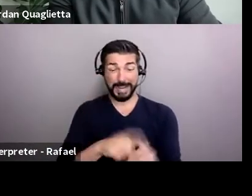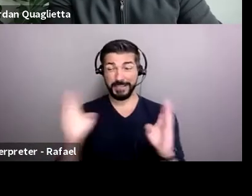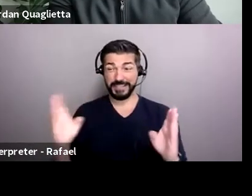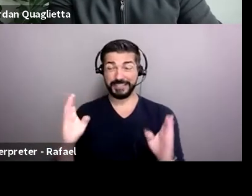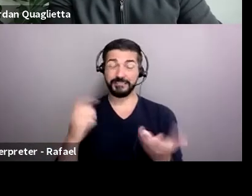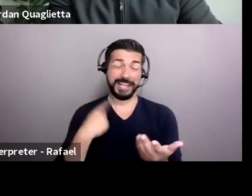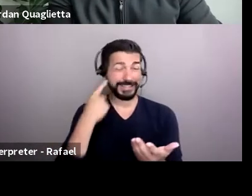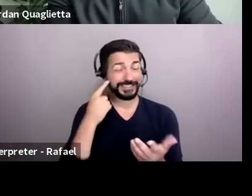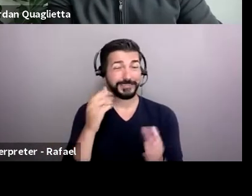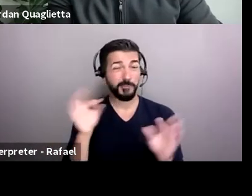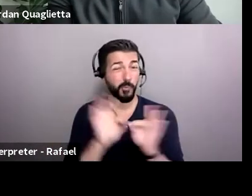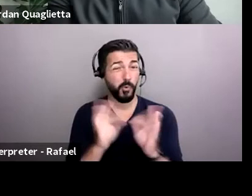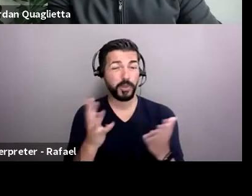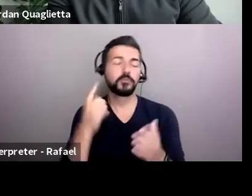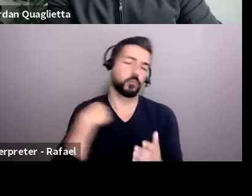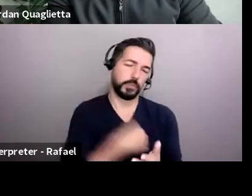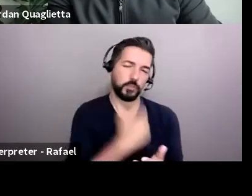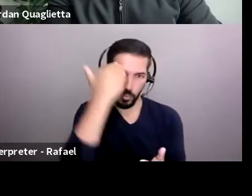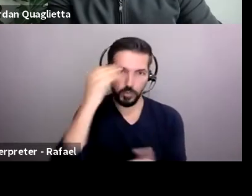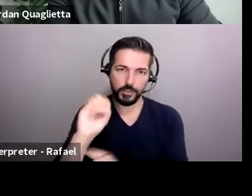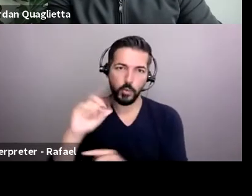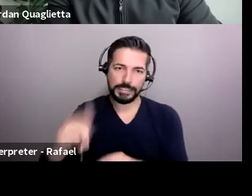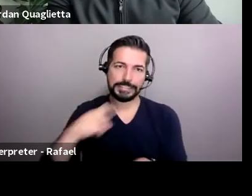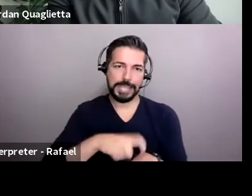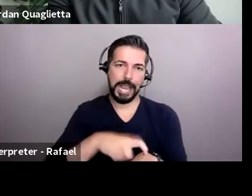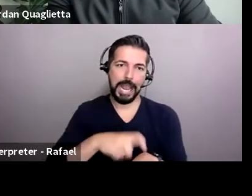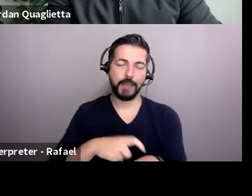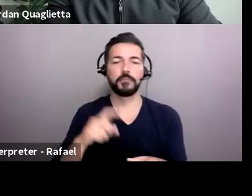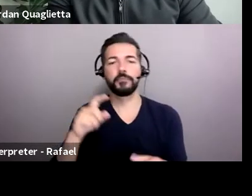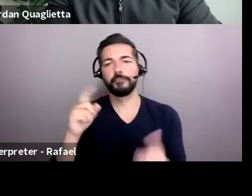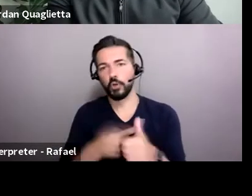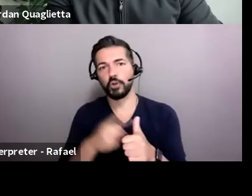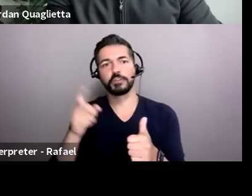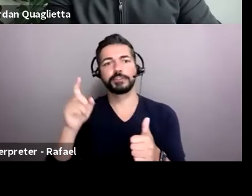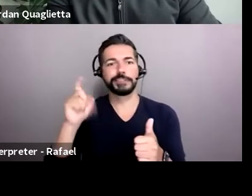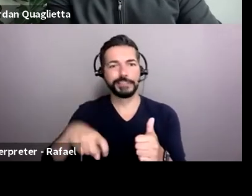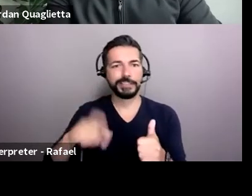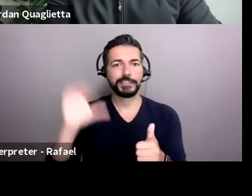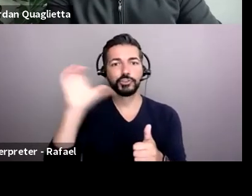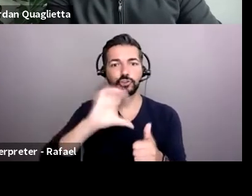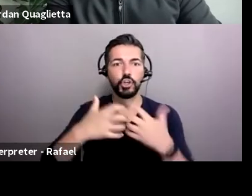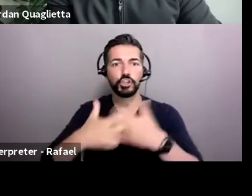does take time for your site to be crawled for people to really engage with your content.